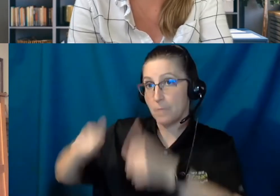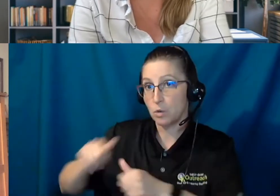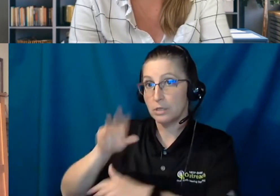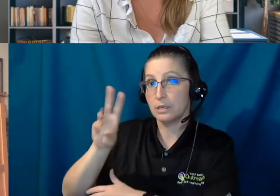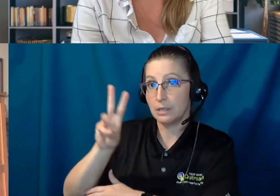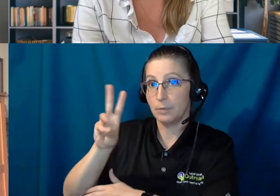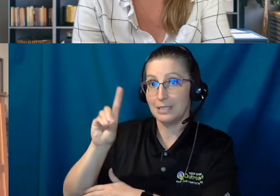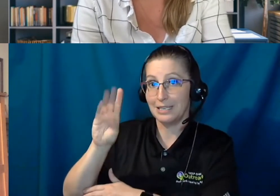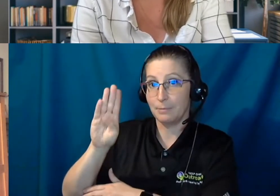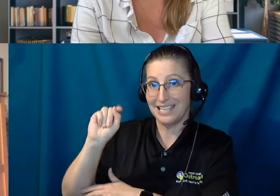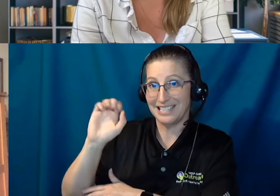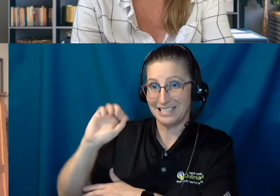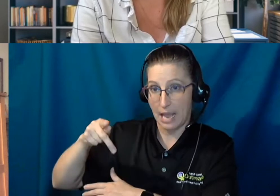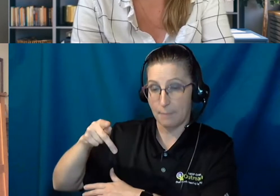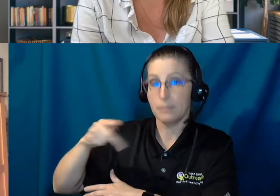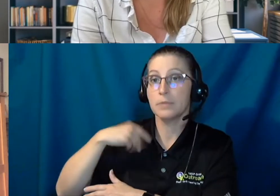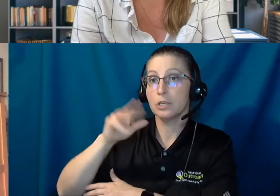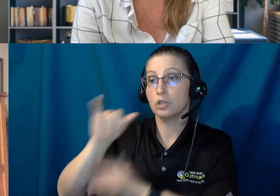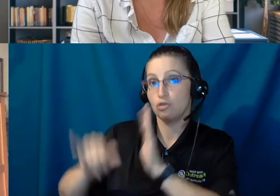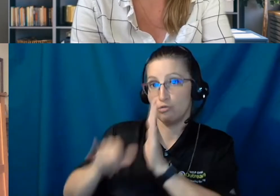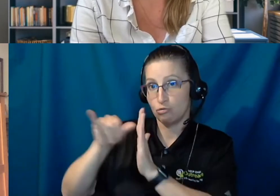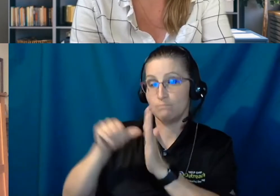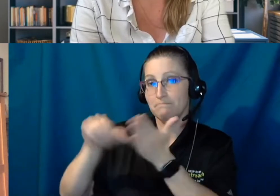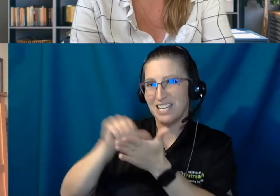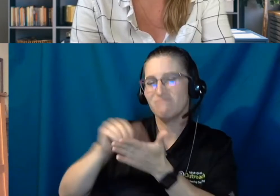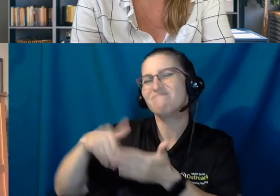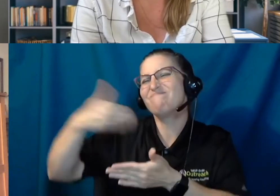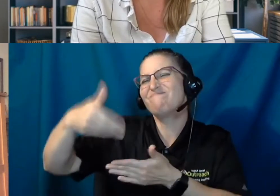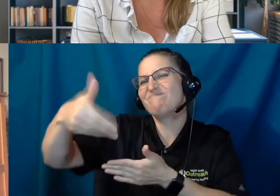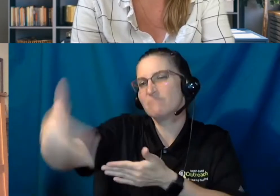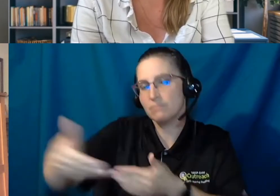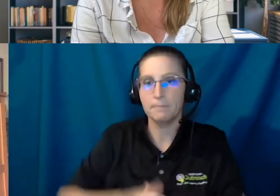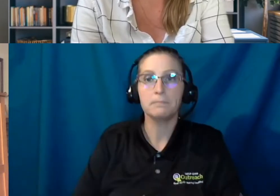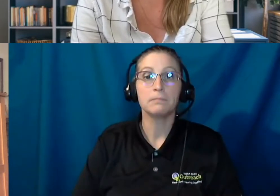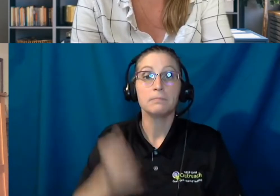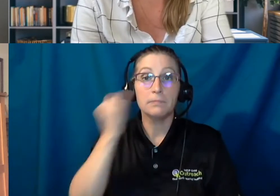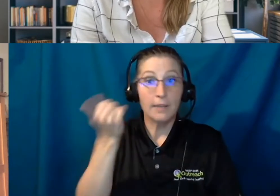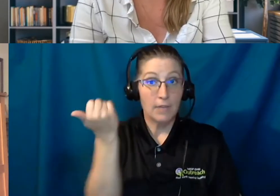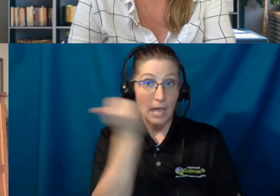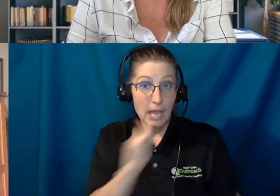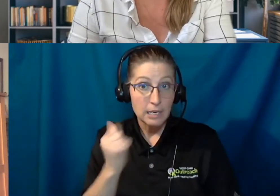page in the next few weeks. During the presentation, if you have any questions, please feel free